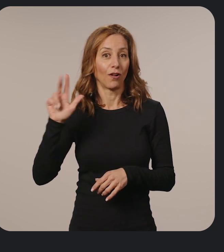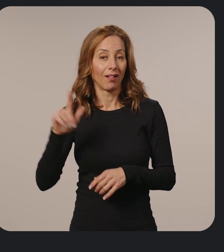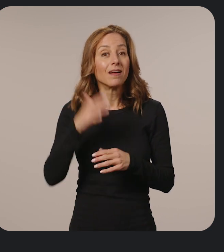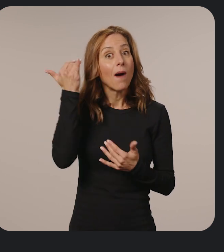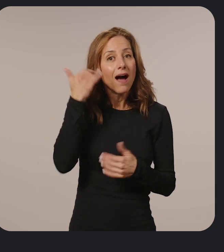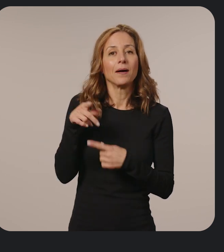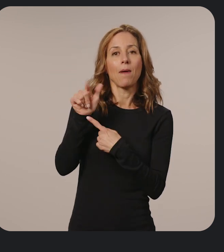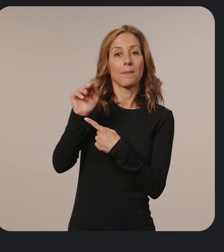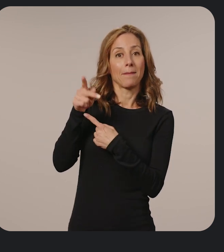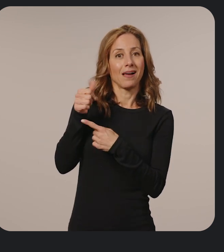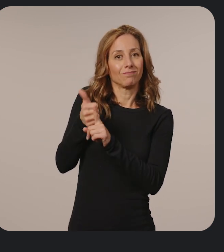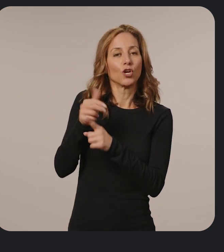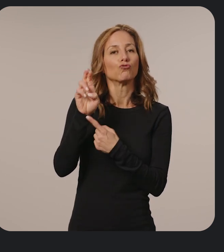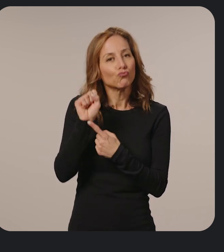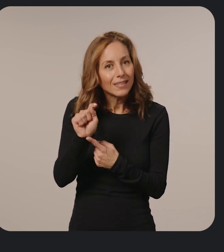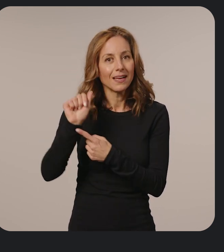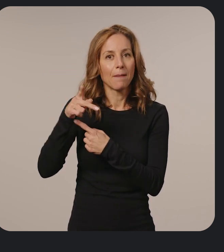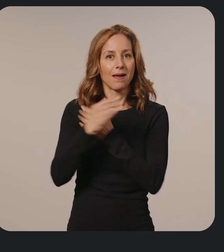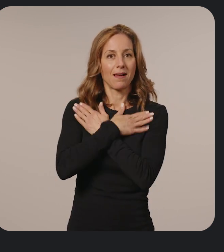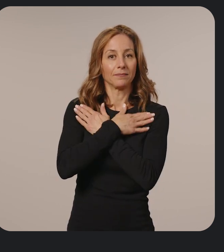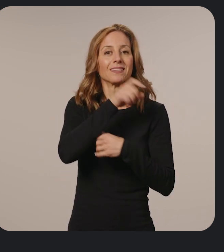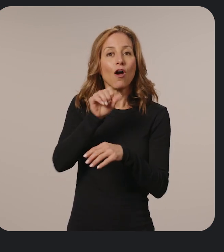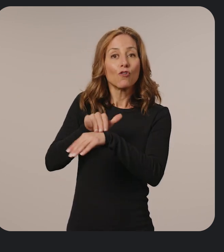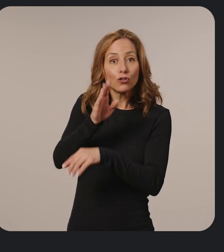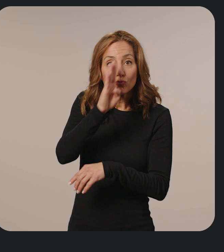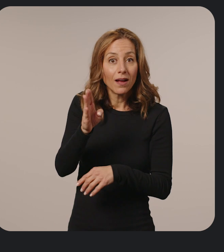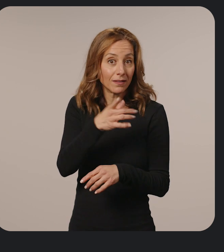And you can call it directly if you like. Or even better, you can use one of the user-friendly client